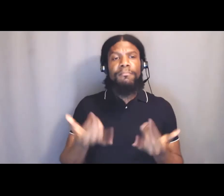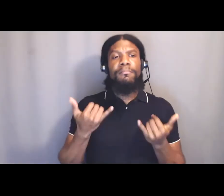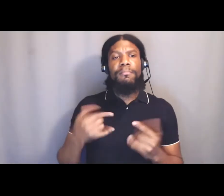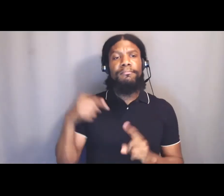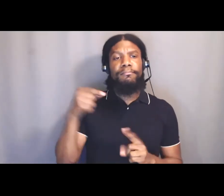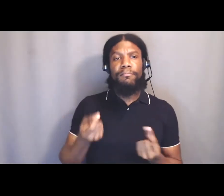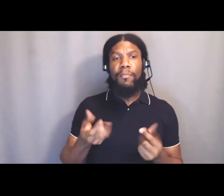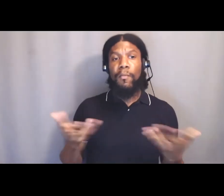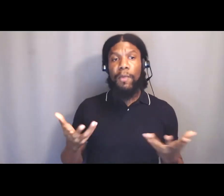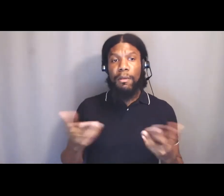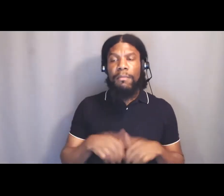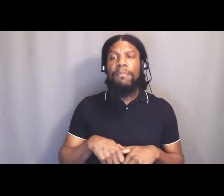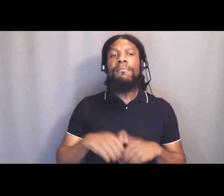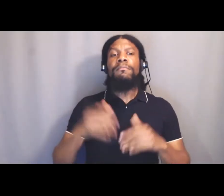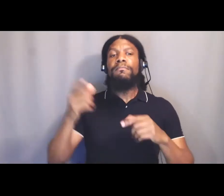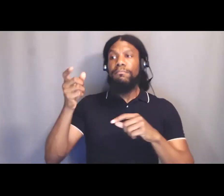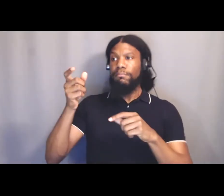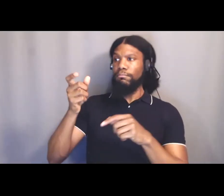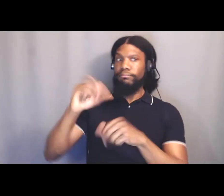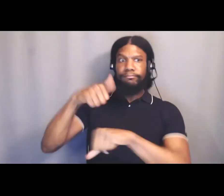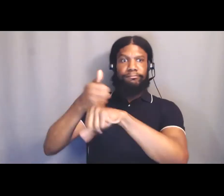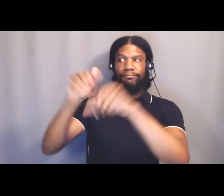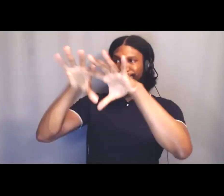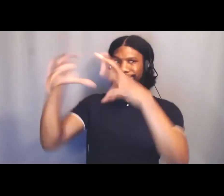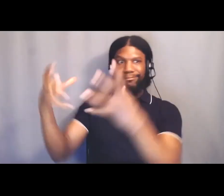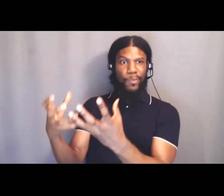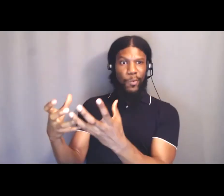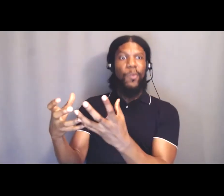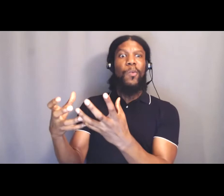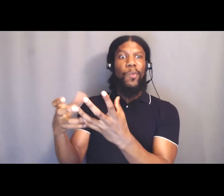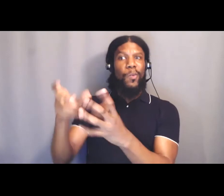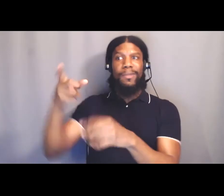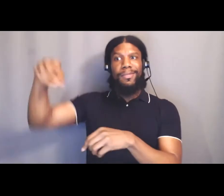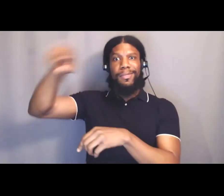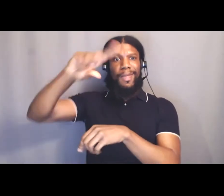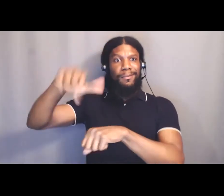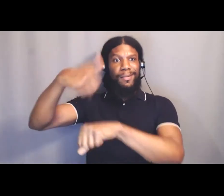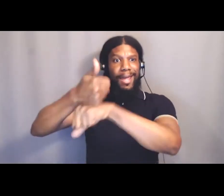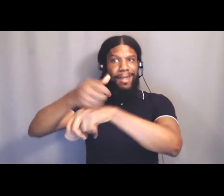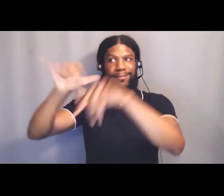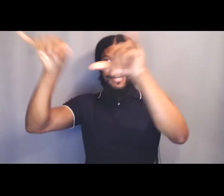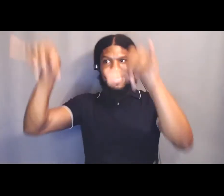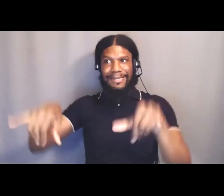where someone else has developed the institutions, developed the systems, developed to the vision